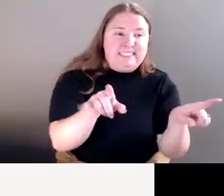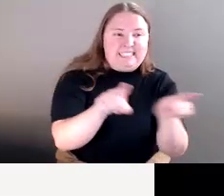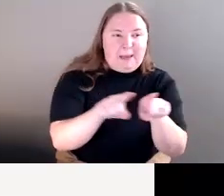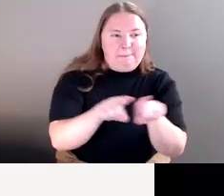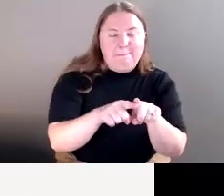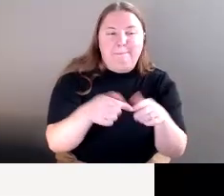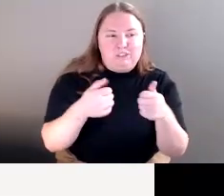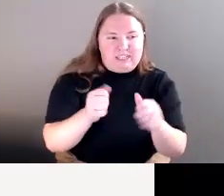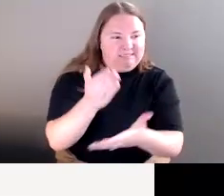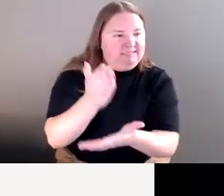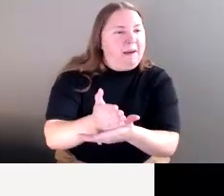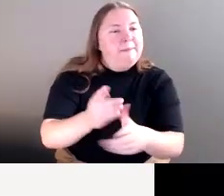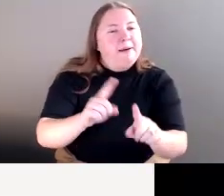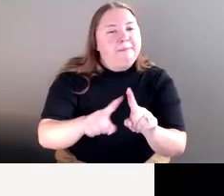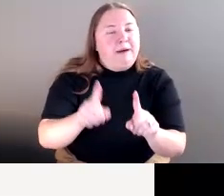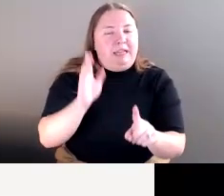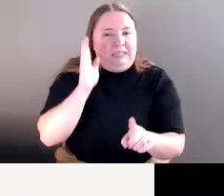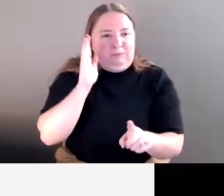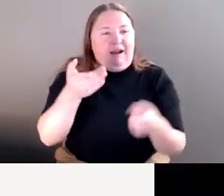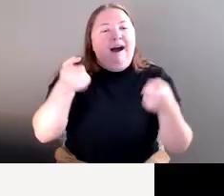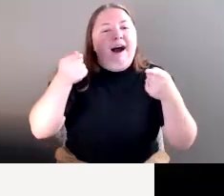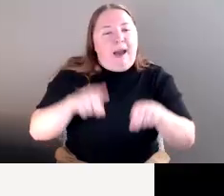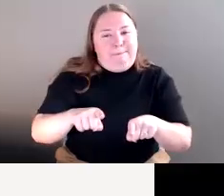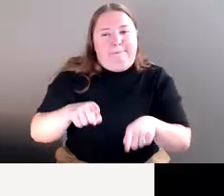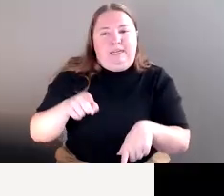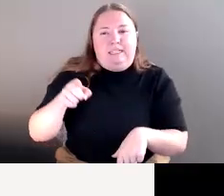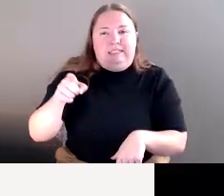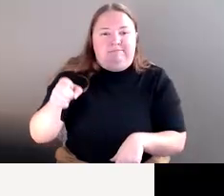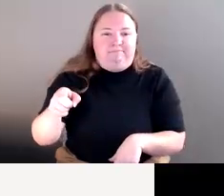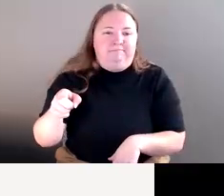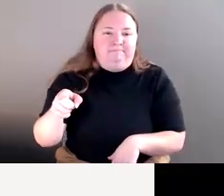But there will be times when these checks don't catch all of them.